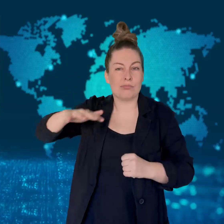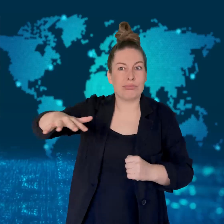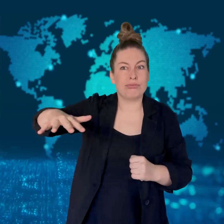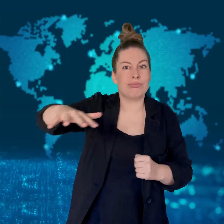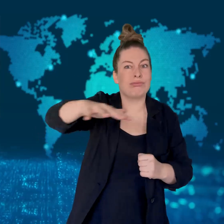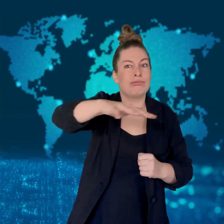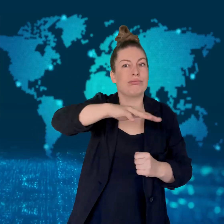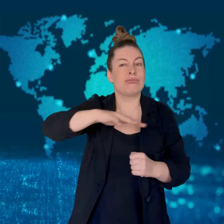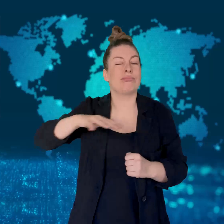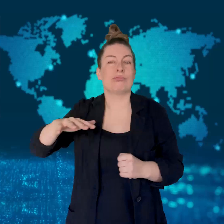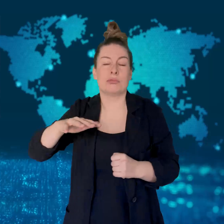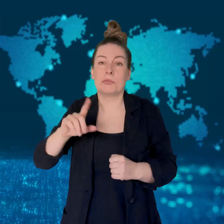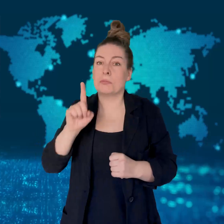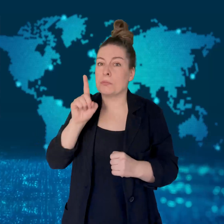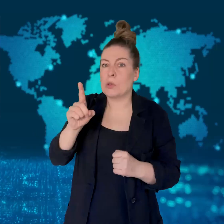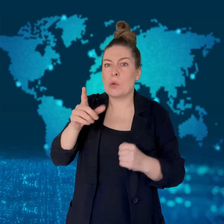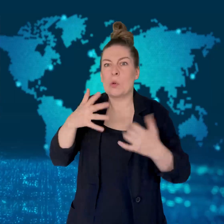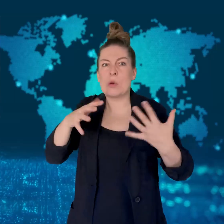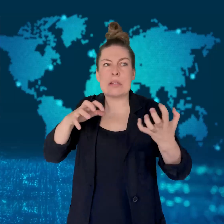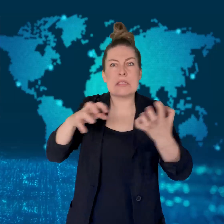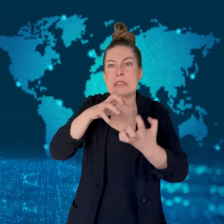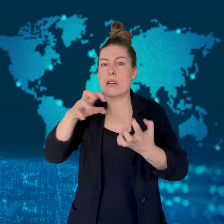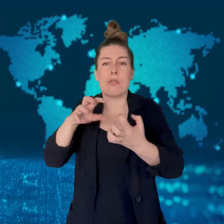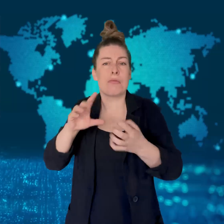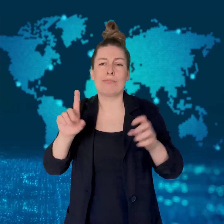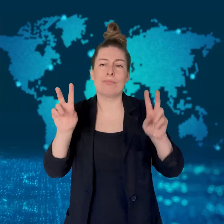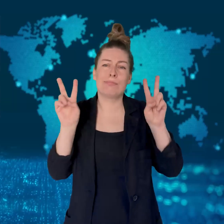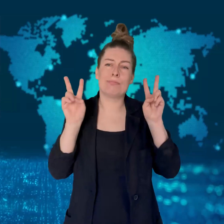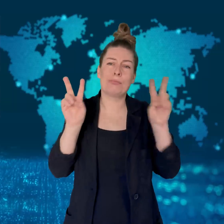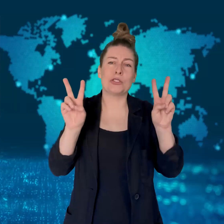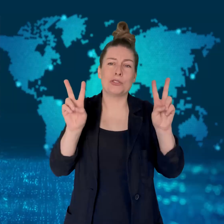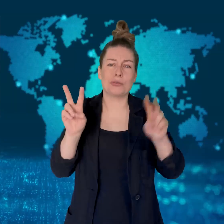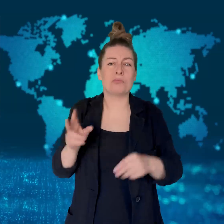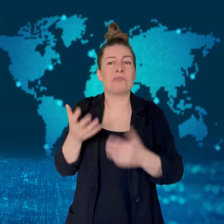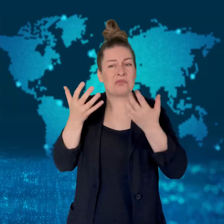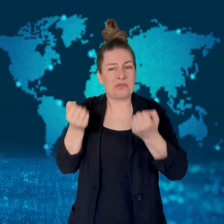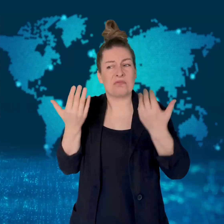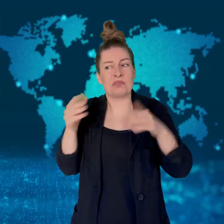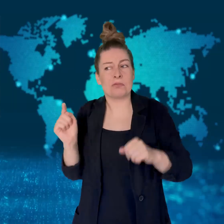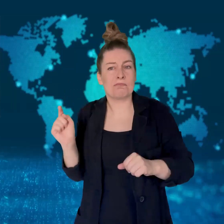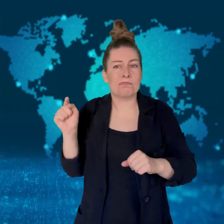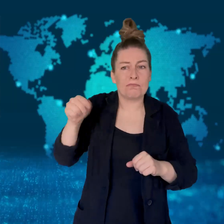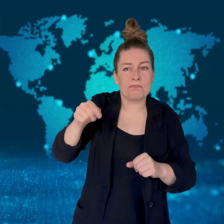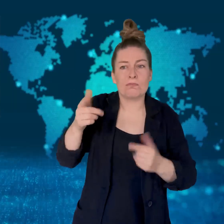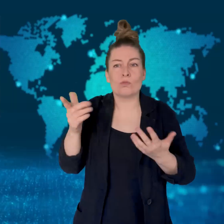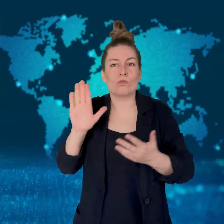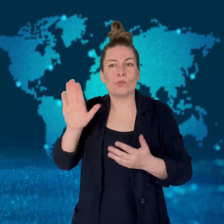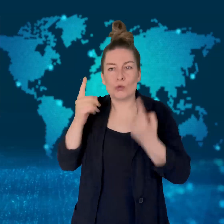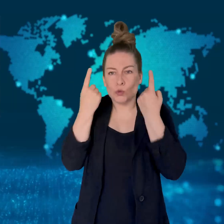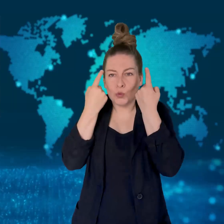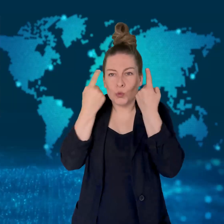gathered in response.